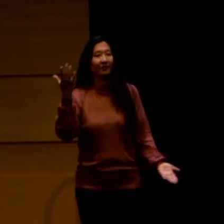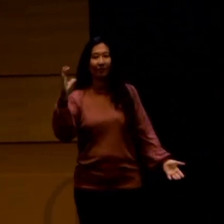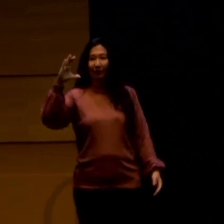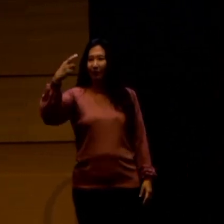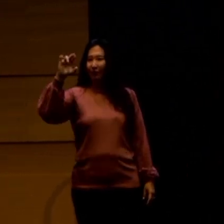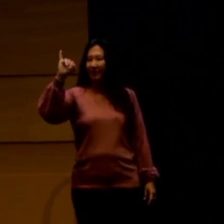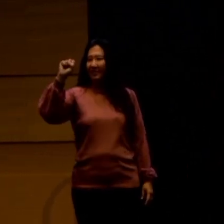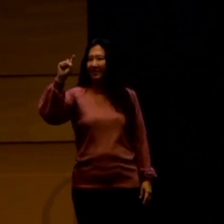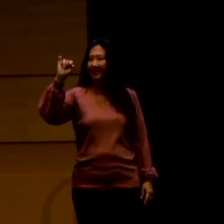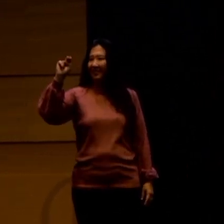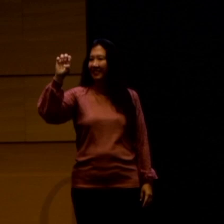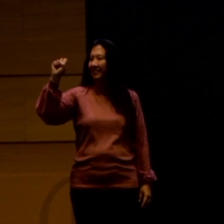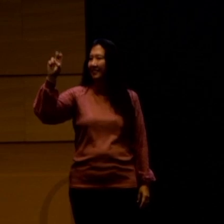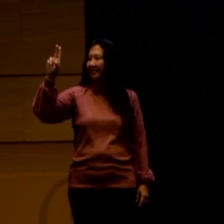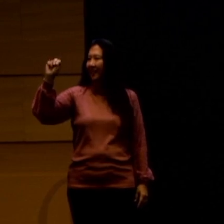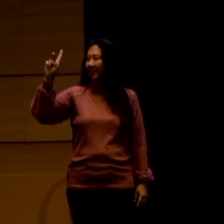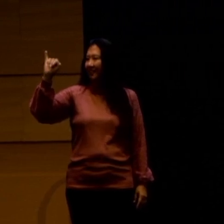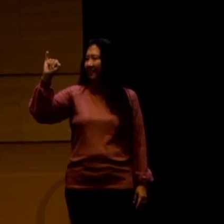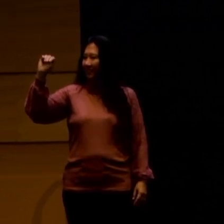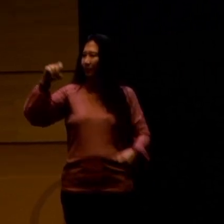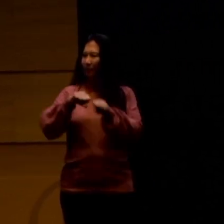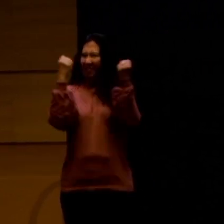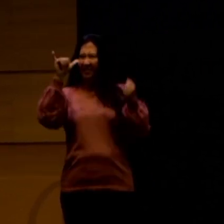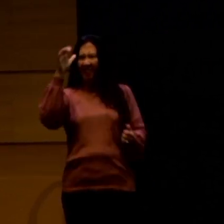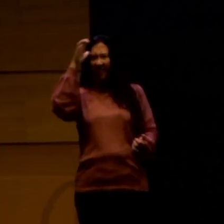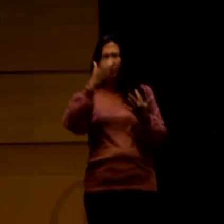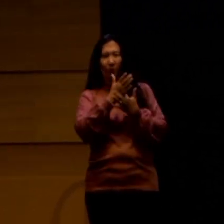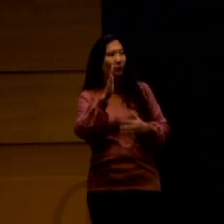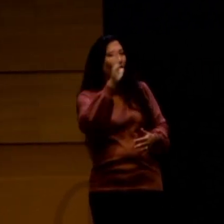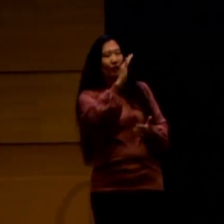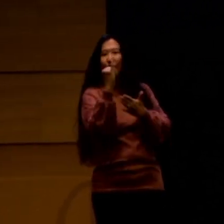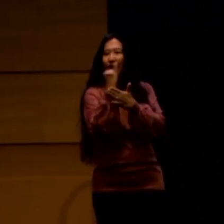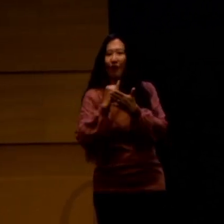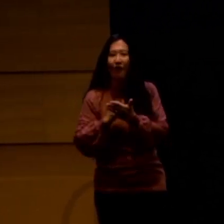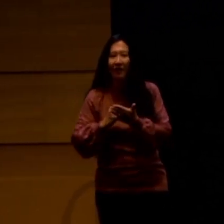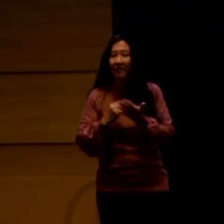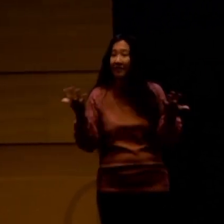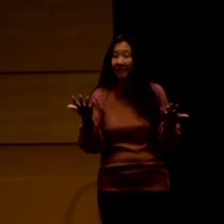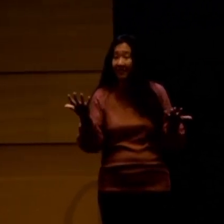Christine Sun Kim broke that concept through her art.